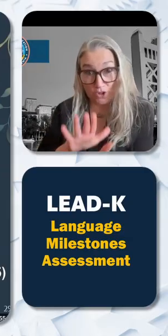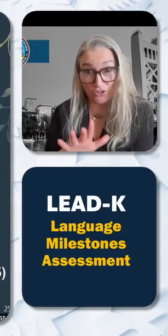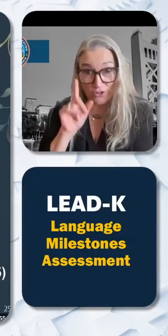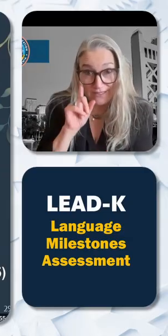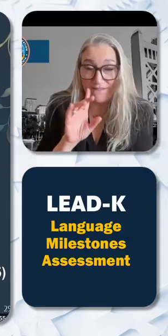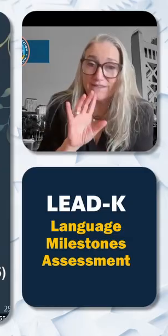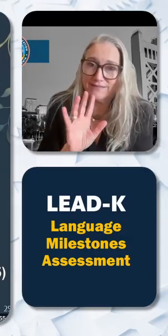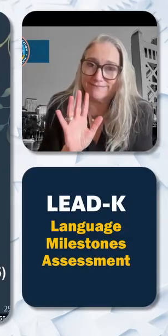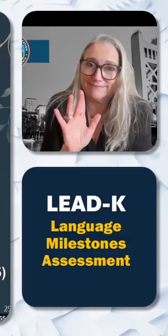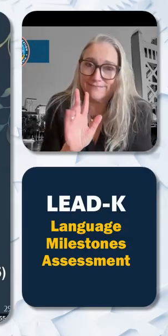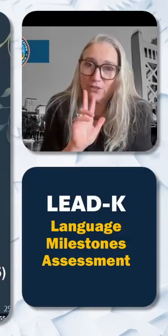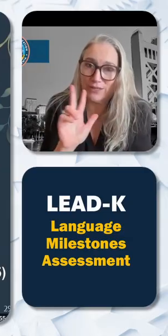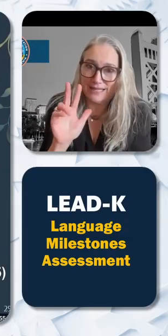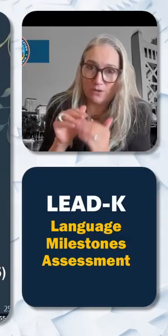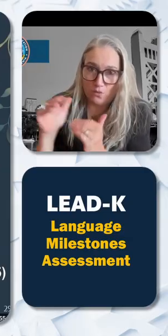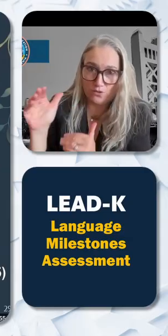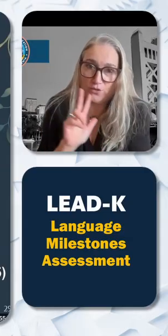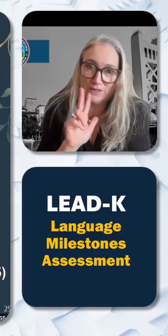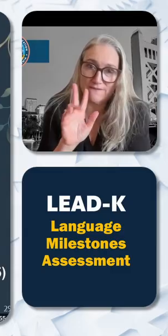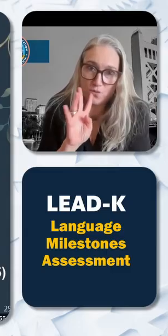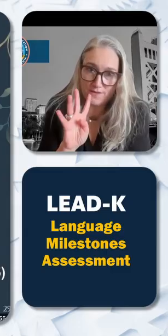Now, as for preschoolers who are deaf.